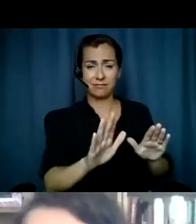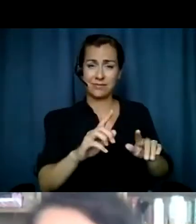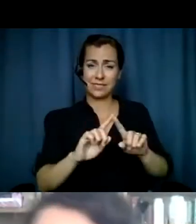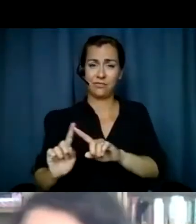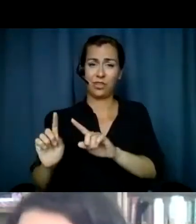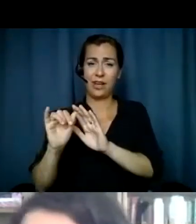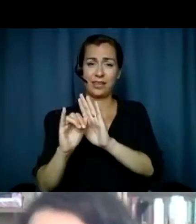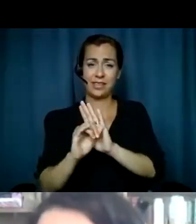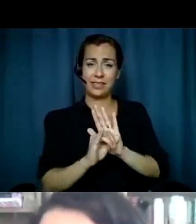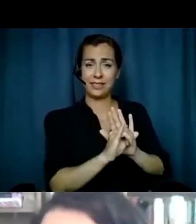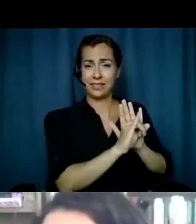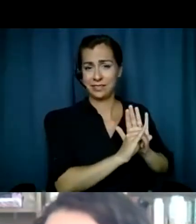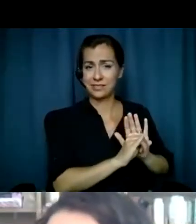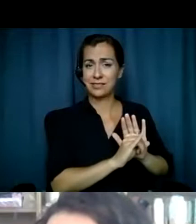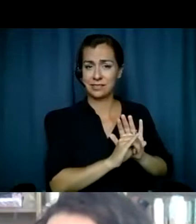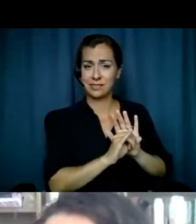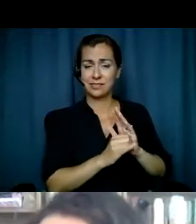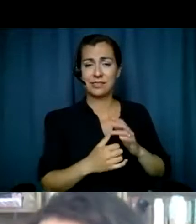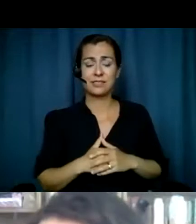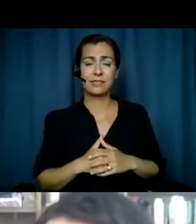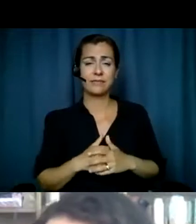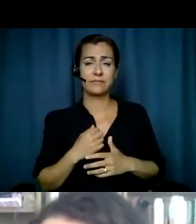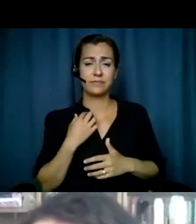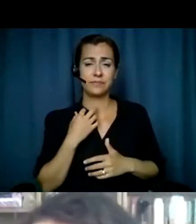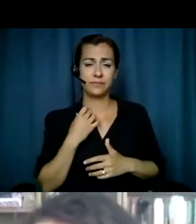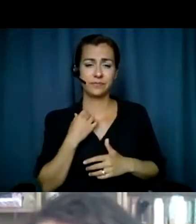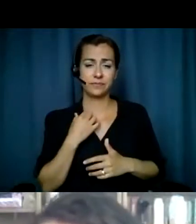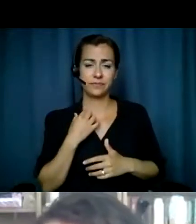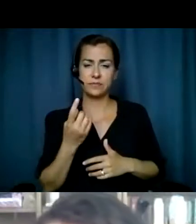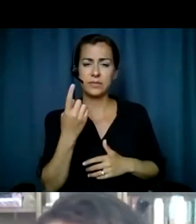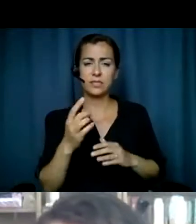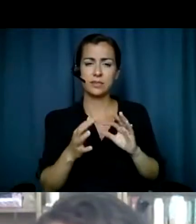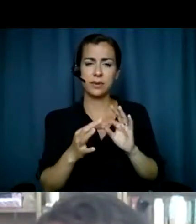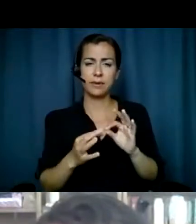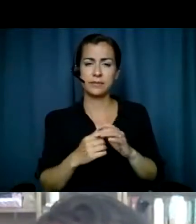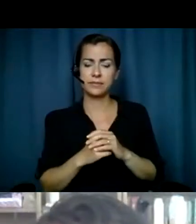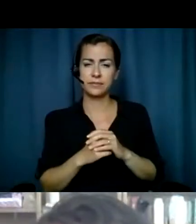voter suppression efforts, and I think that the people with